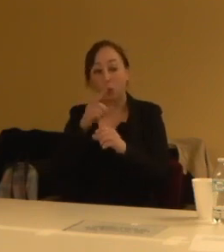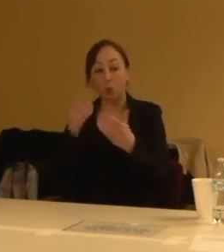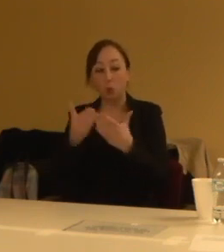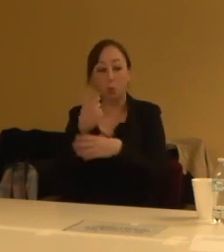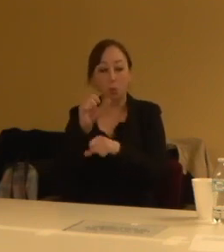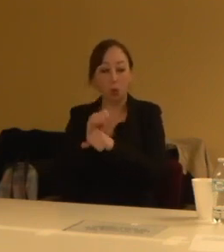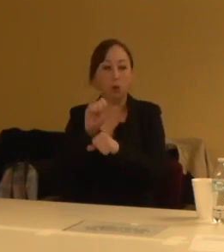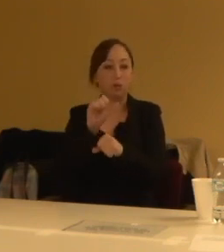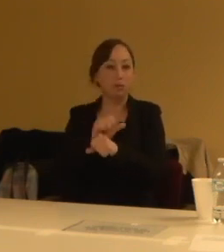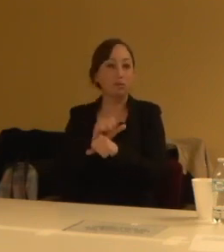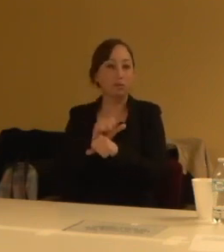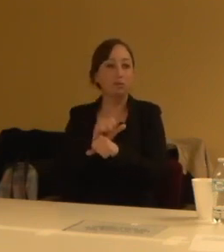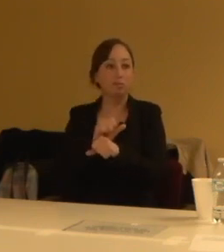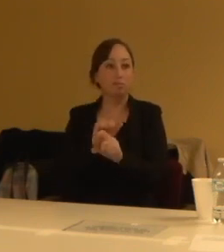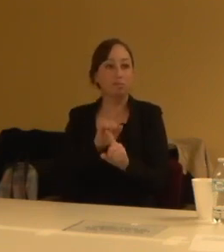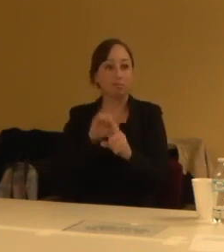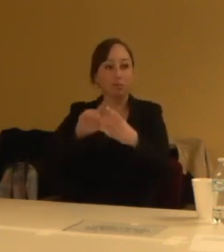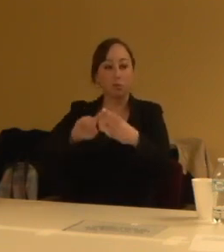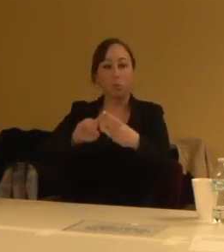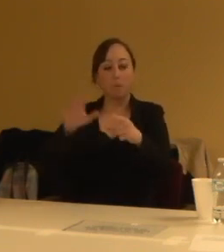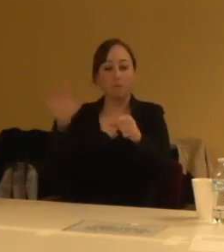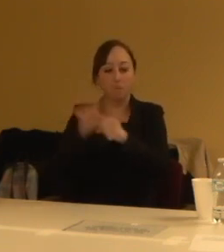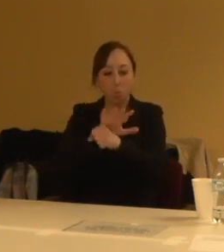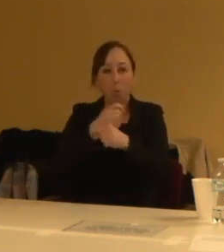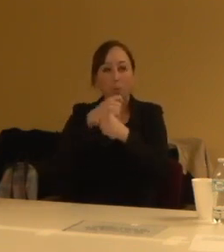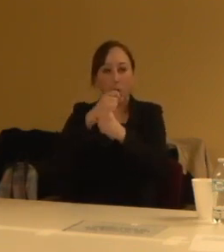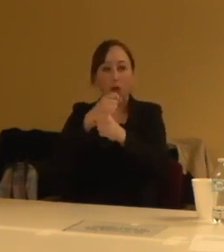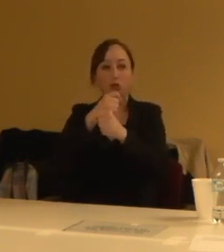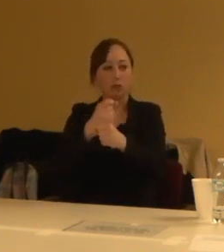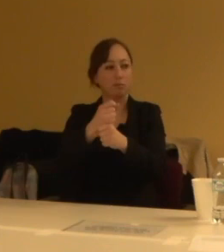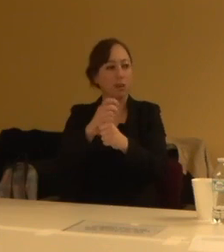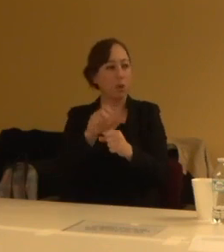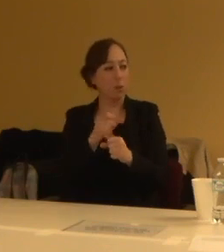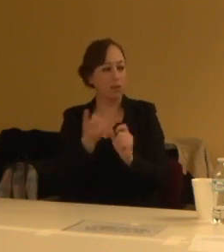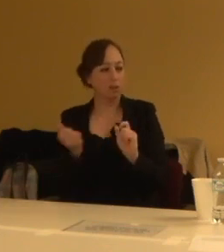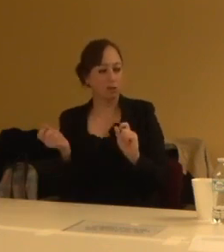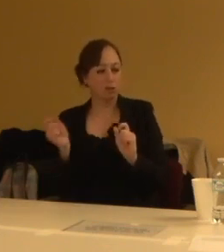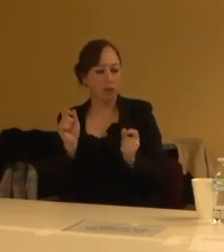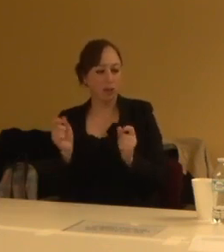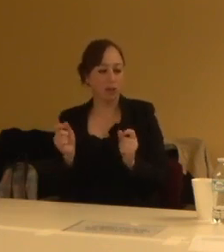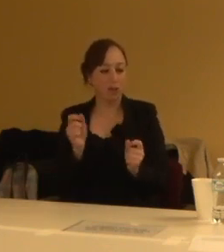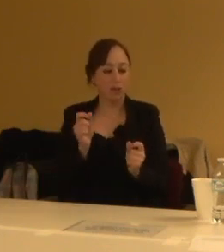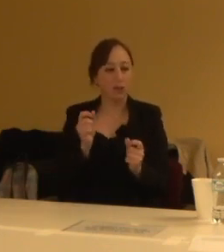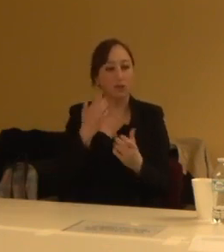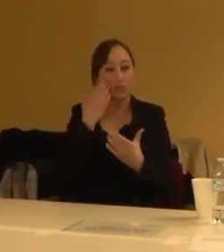I'm interested if there are any particular changes you have seen, things that individual institutions